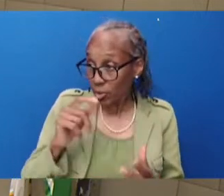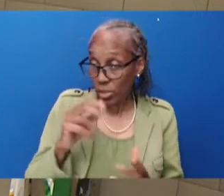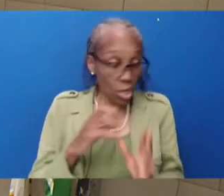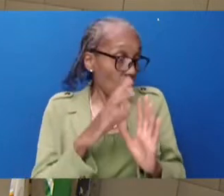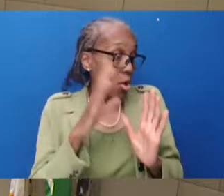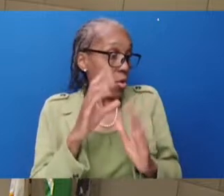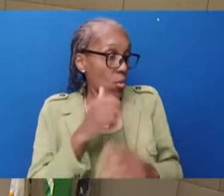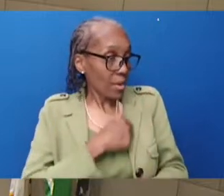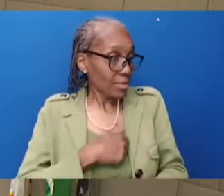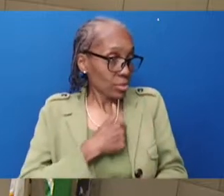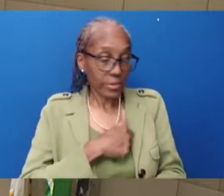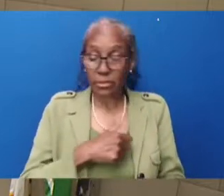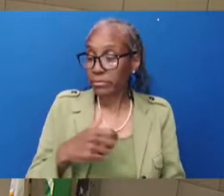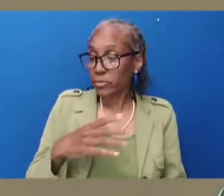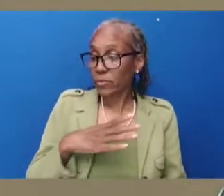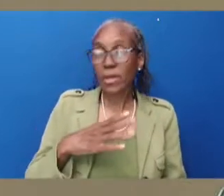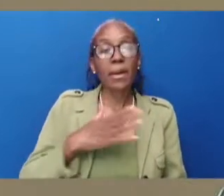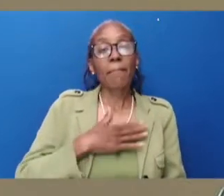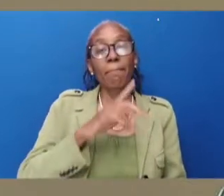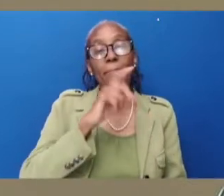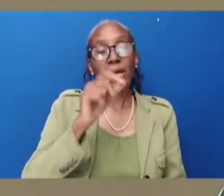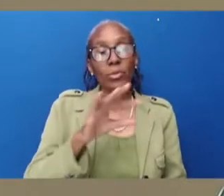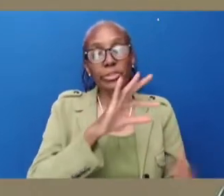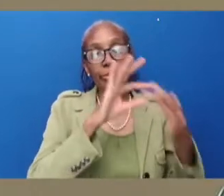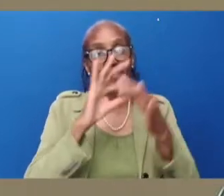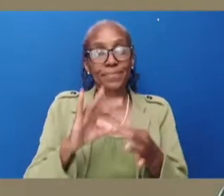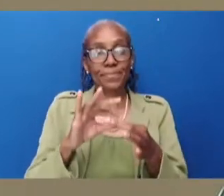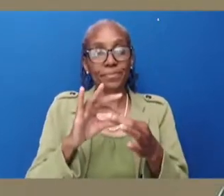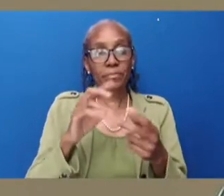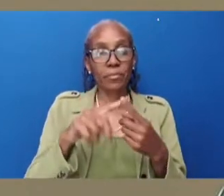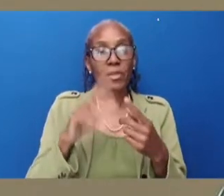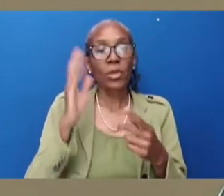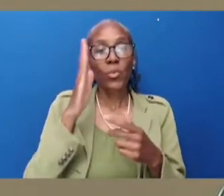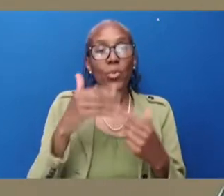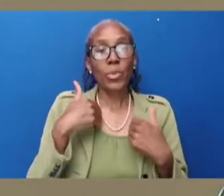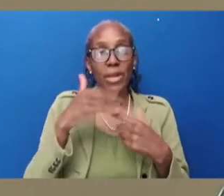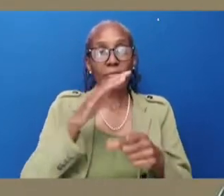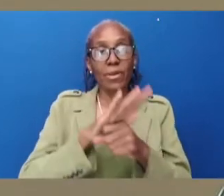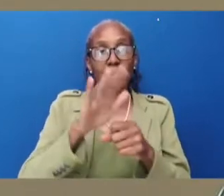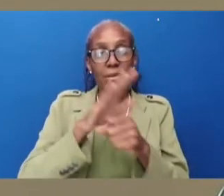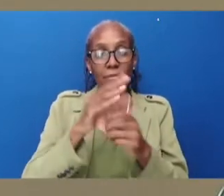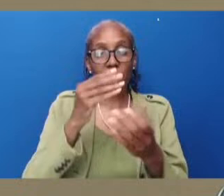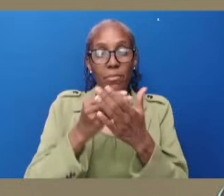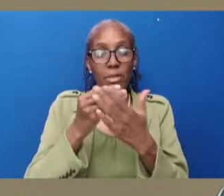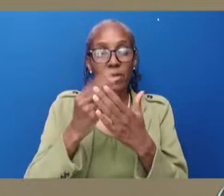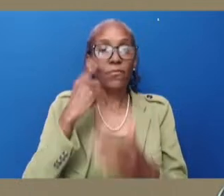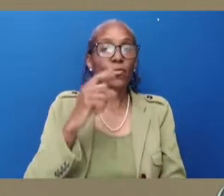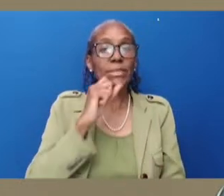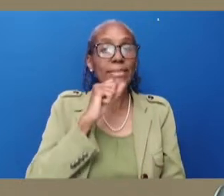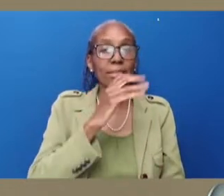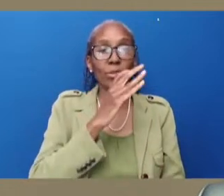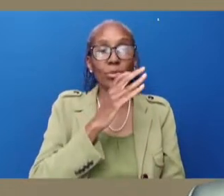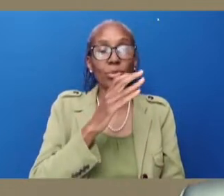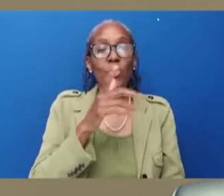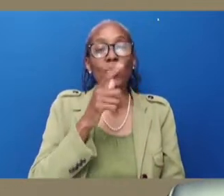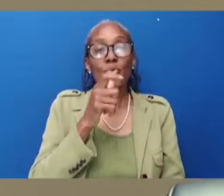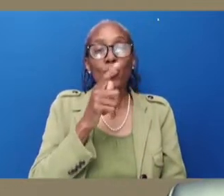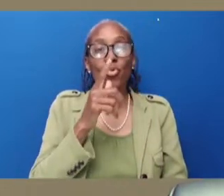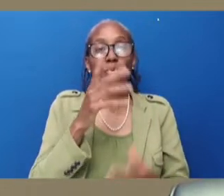COMMISSIONER LEAKE?